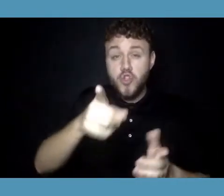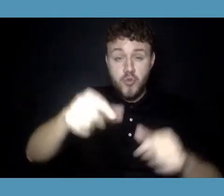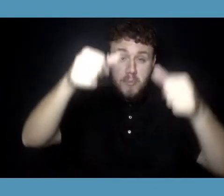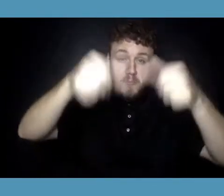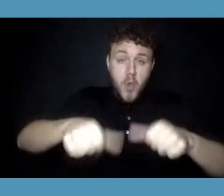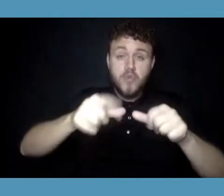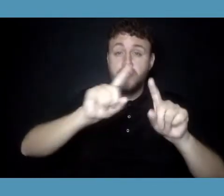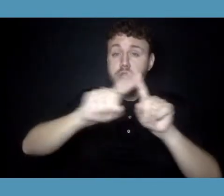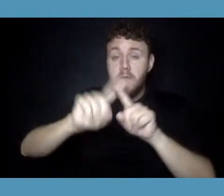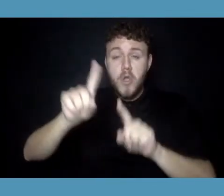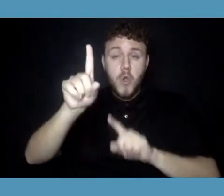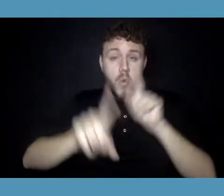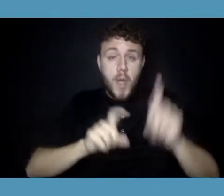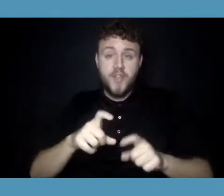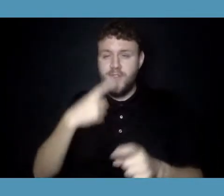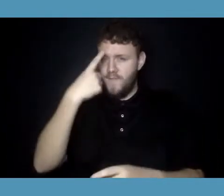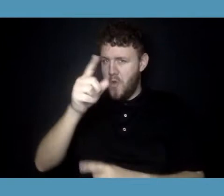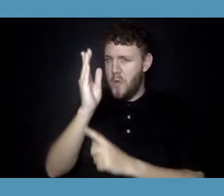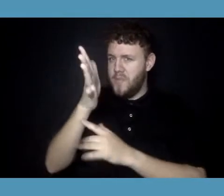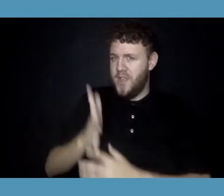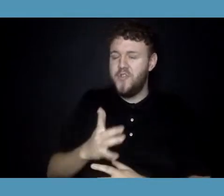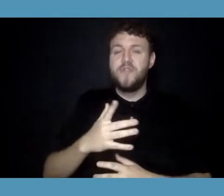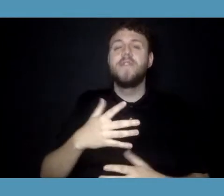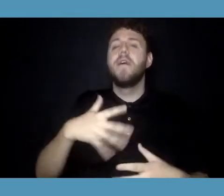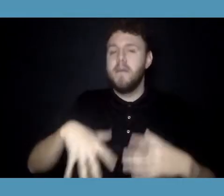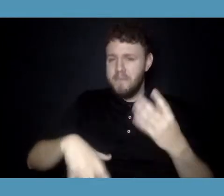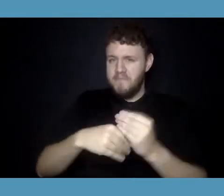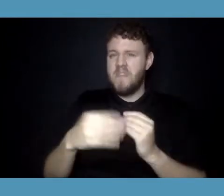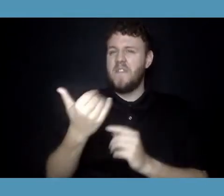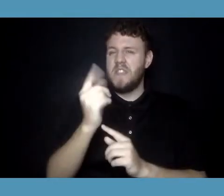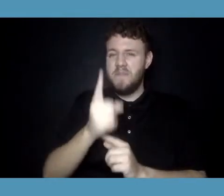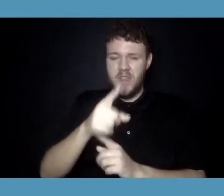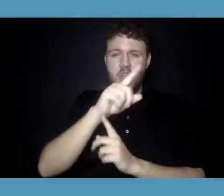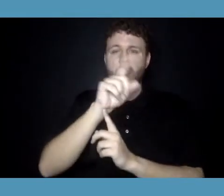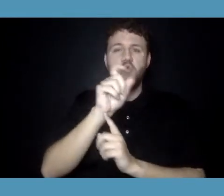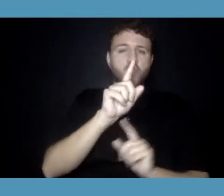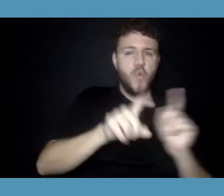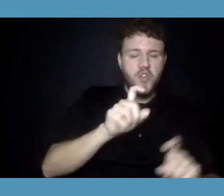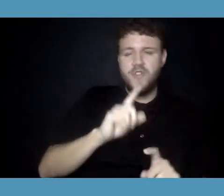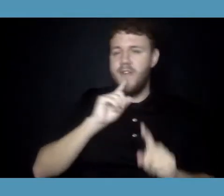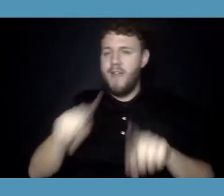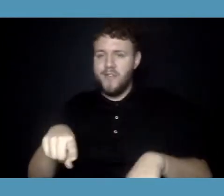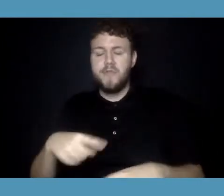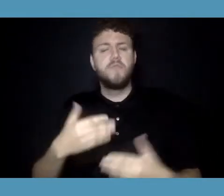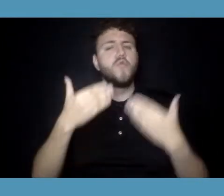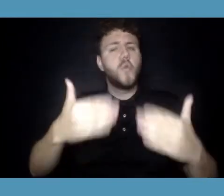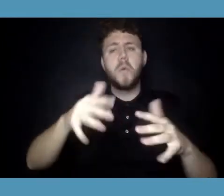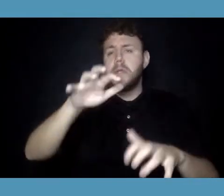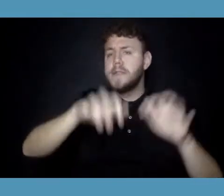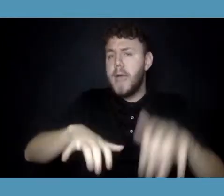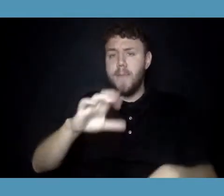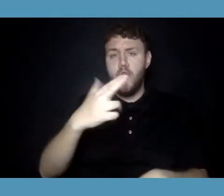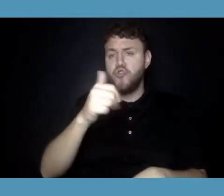at the end of the program after the presentations. Please type your questions in the chat, a digital empowerment team